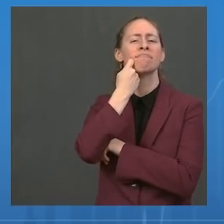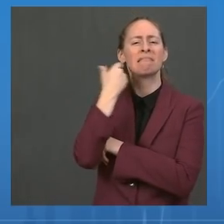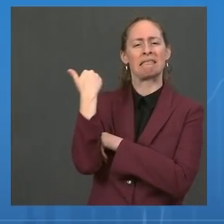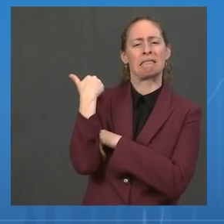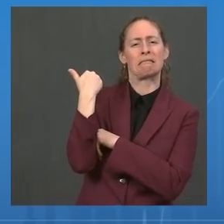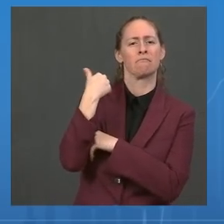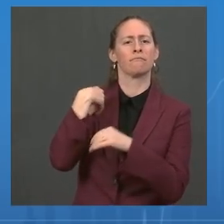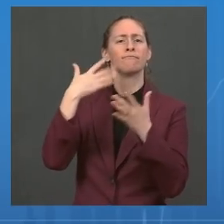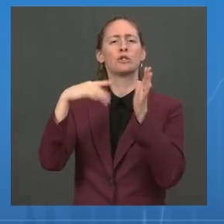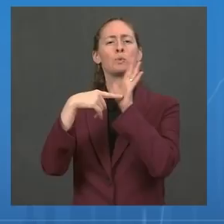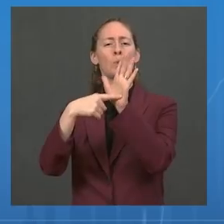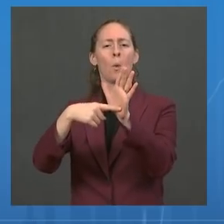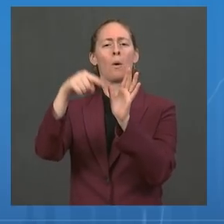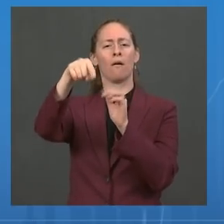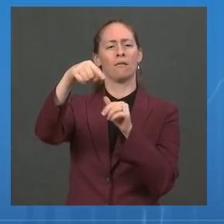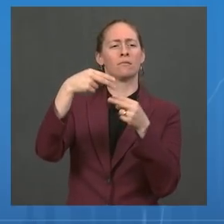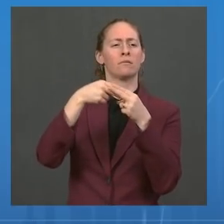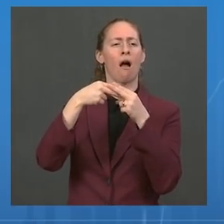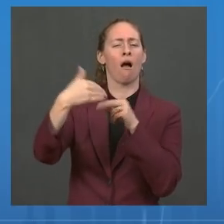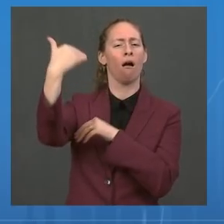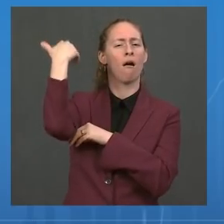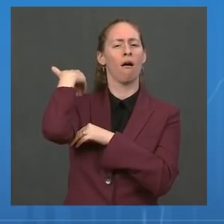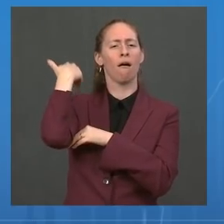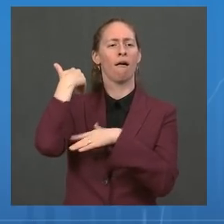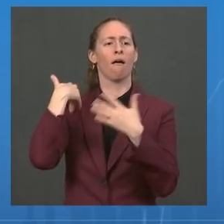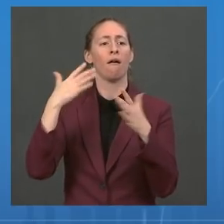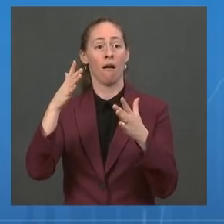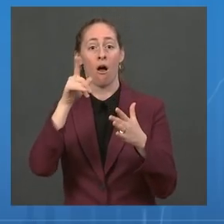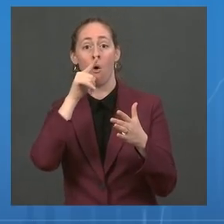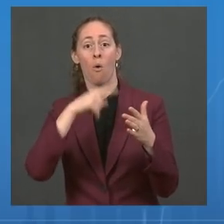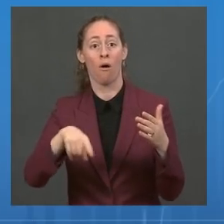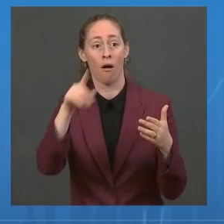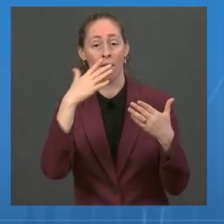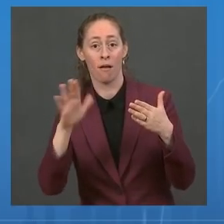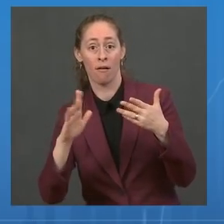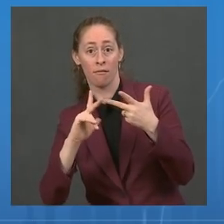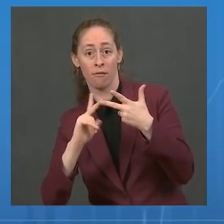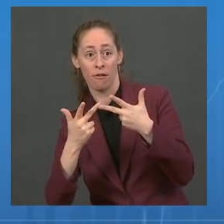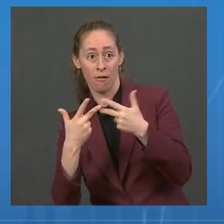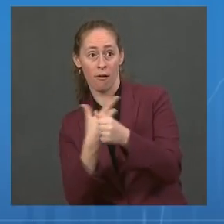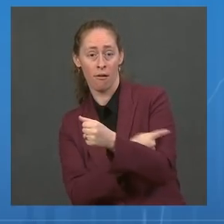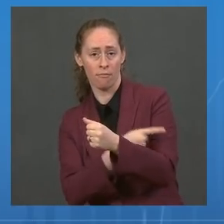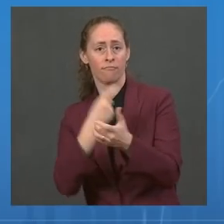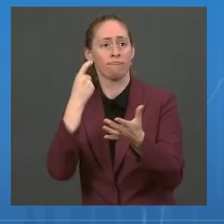Twelve days or more after the booster dose, the rate of confirmed infection was lower in the booster group